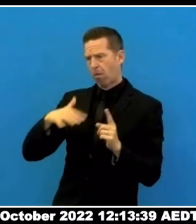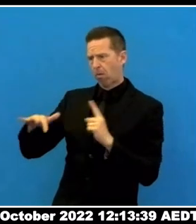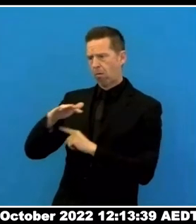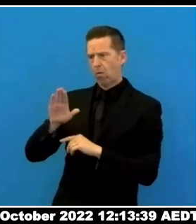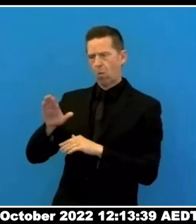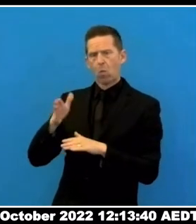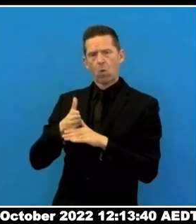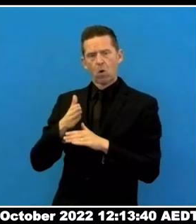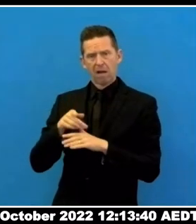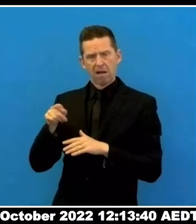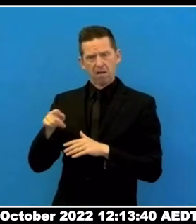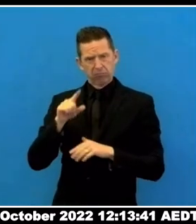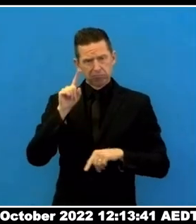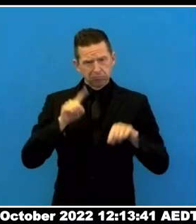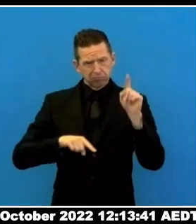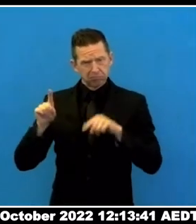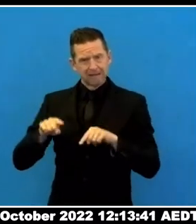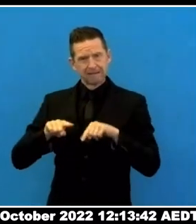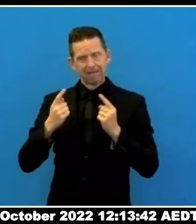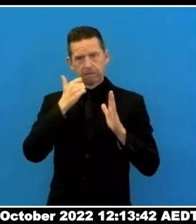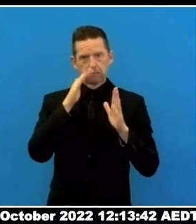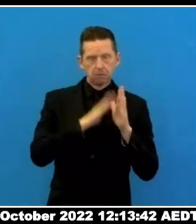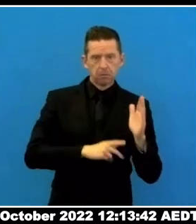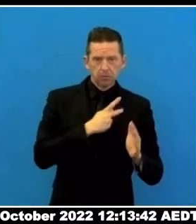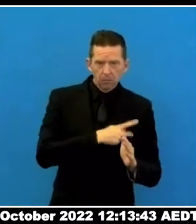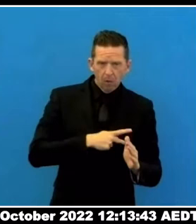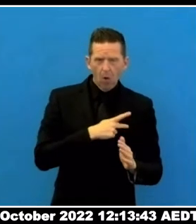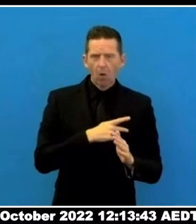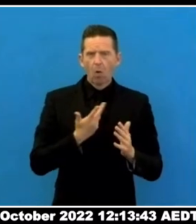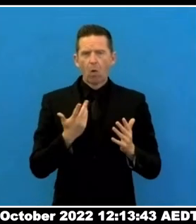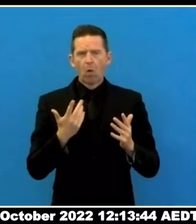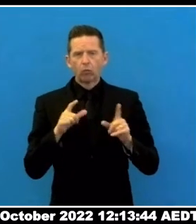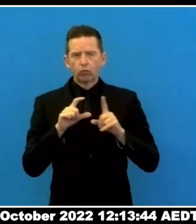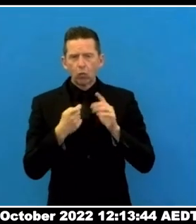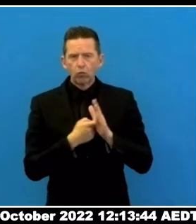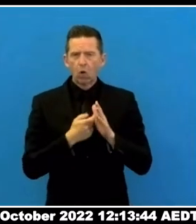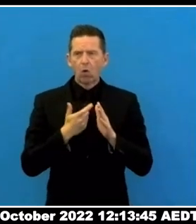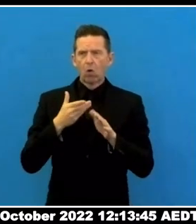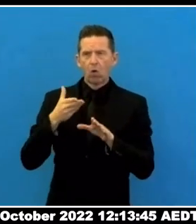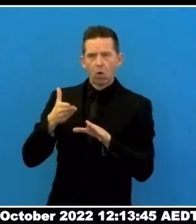Do you have a mixture of clinicians, social workers?